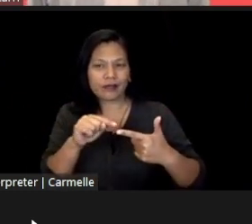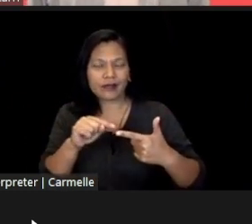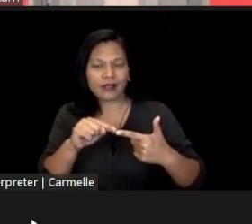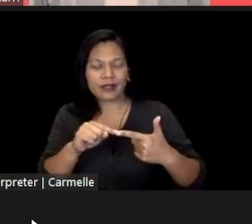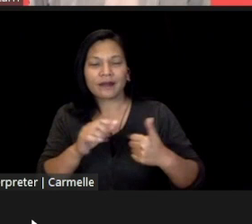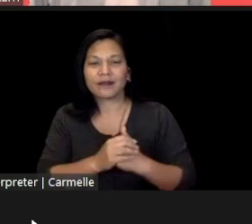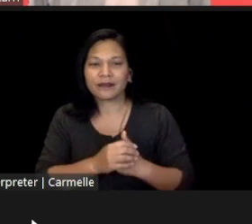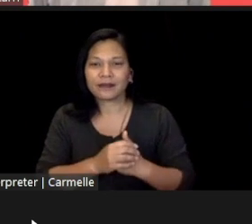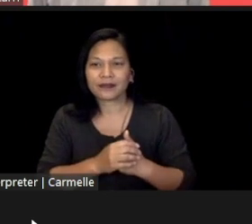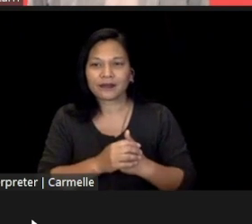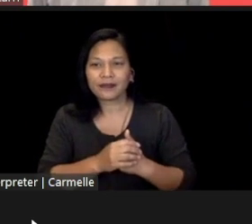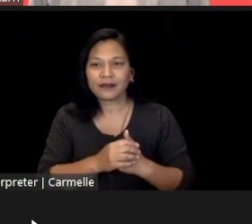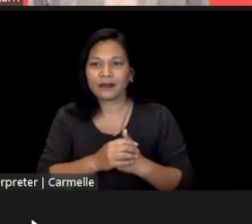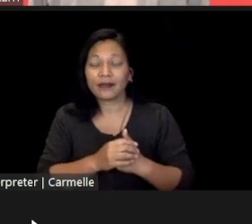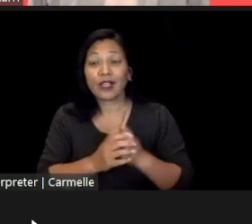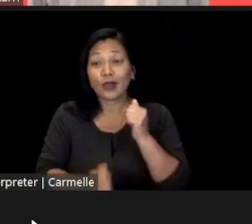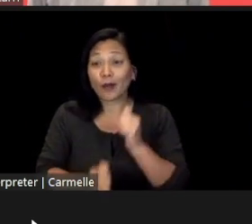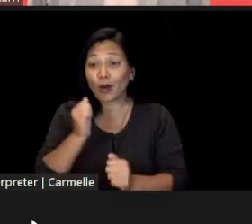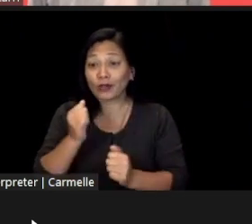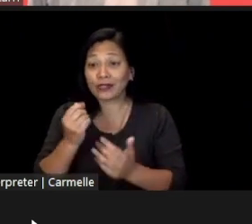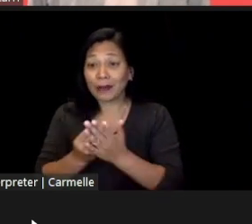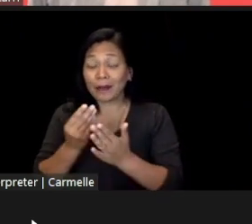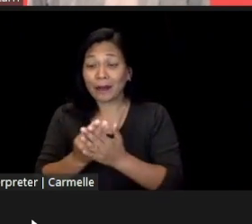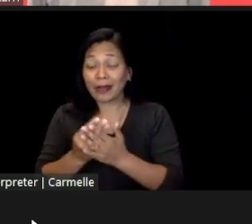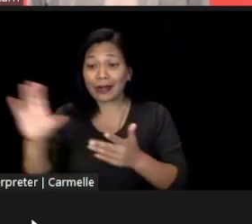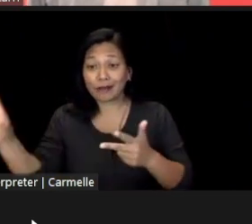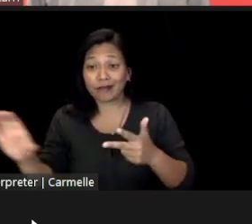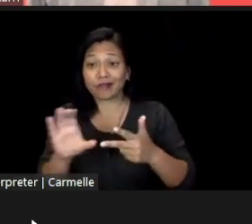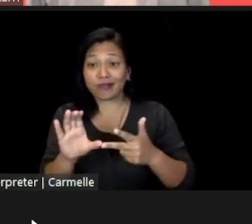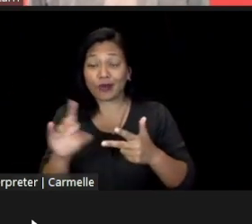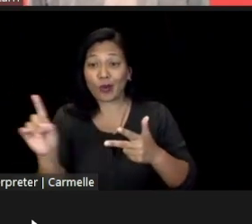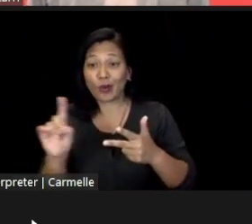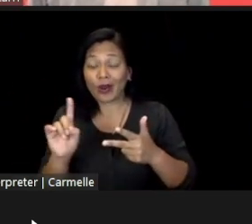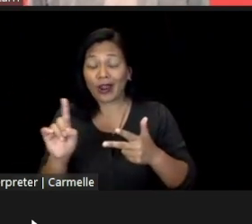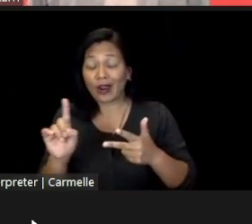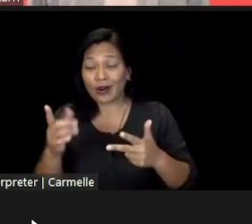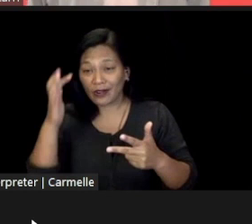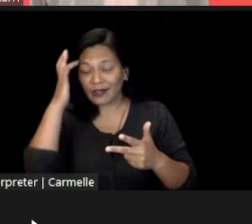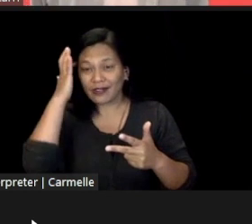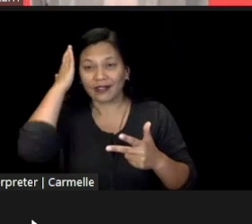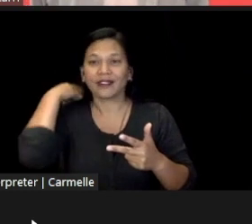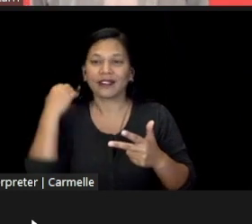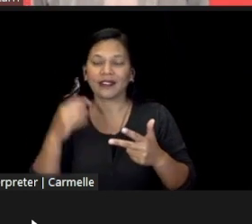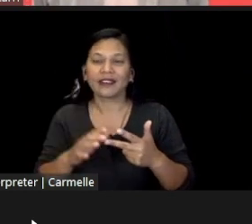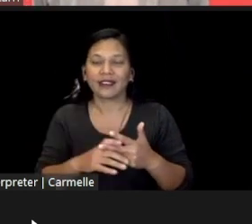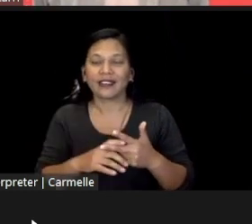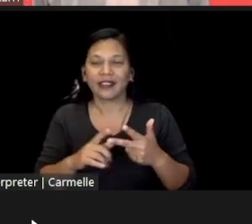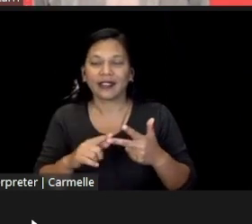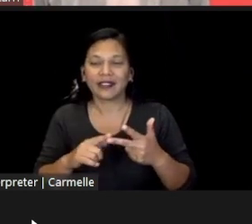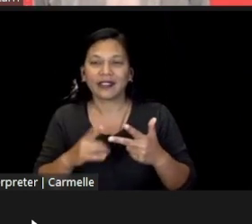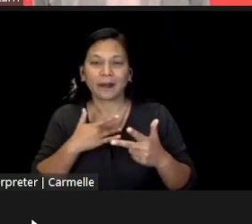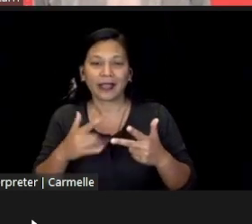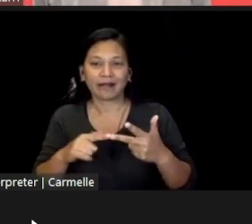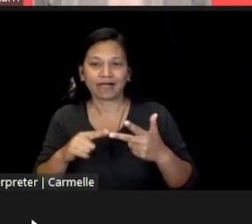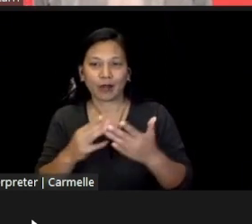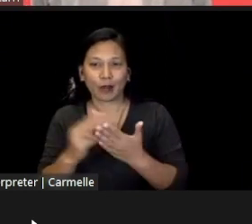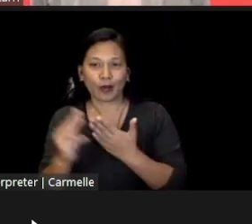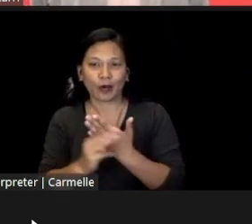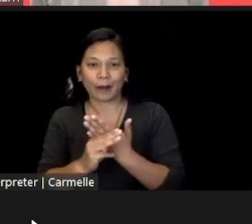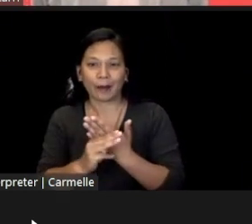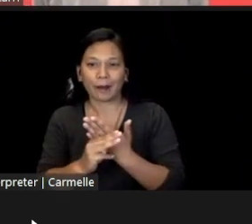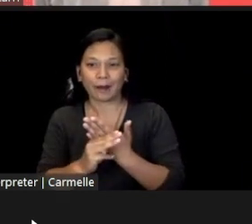our overall program budget. The vast majority of money, overwhelming amount of money that we give out is through programs.